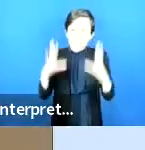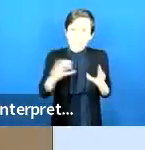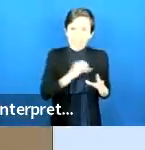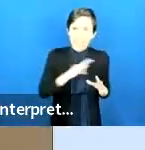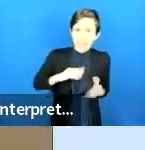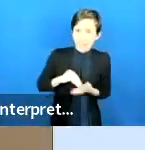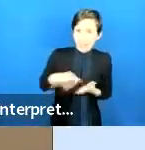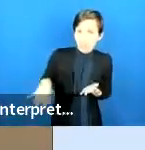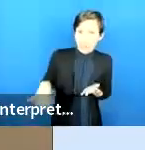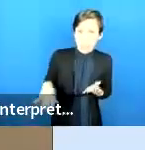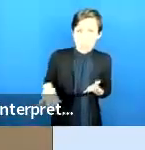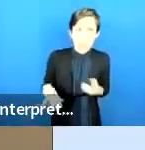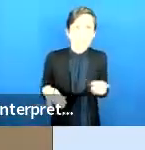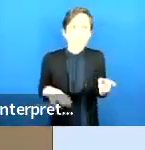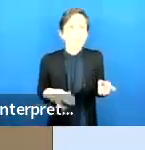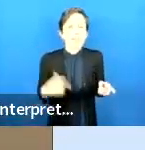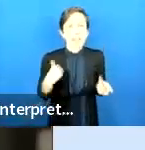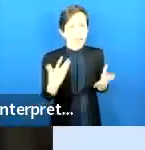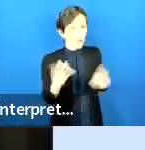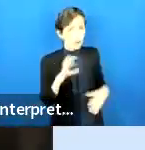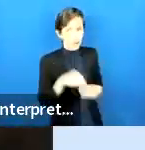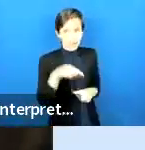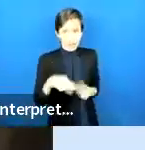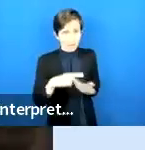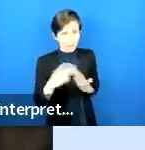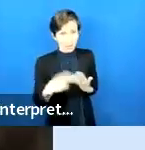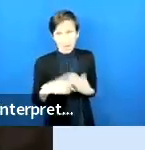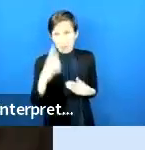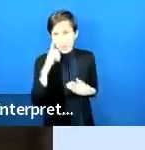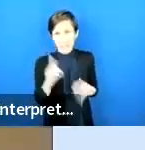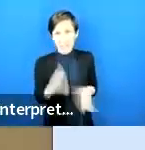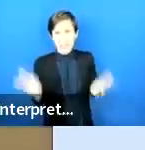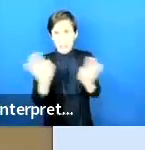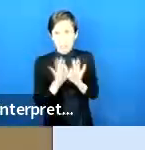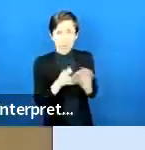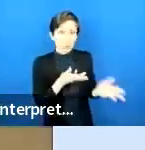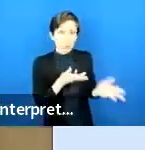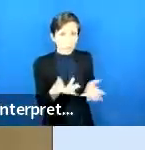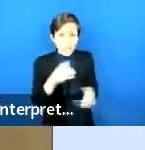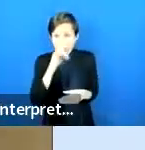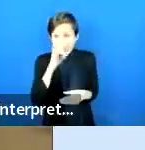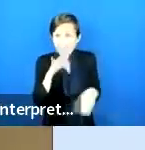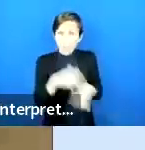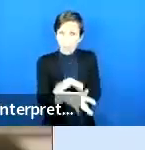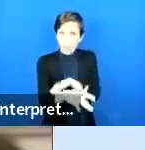I wanted to get involved in this program. I think it's important to engage kids early in medicine